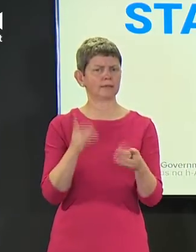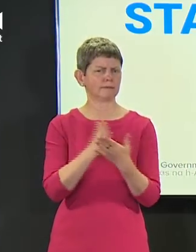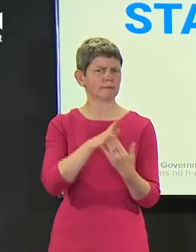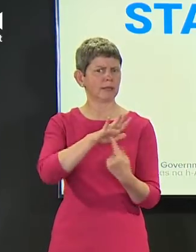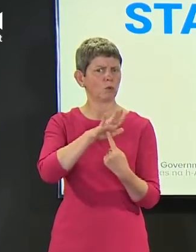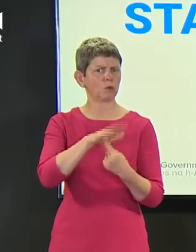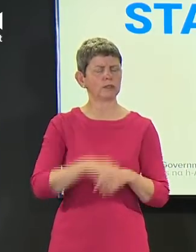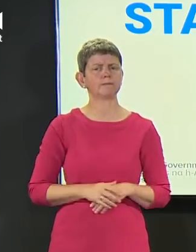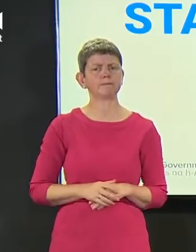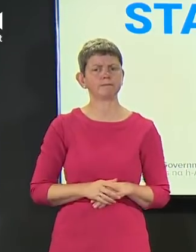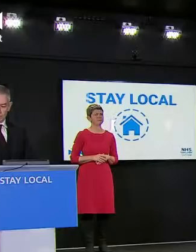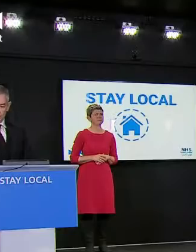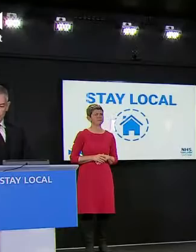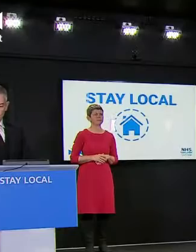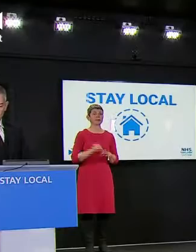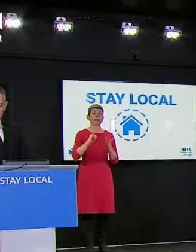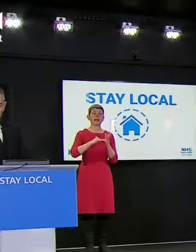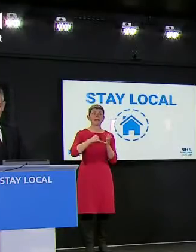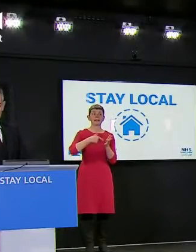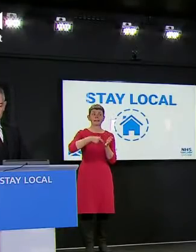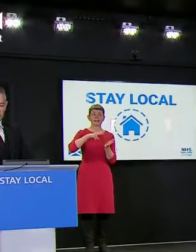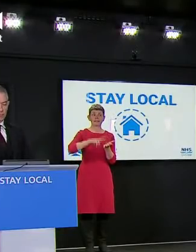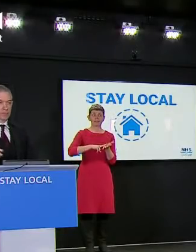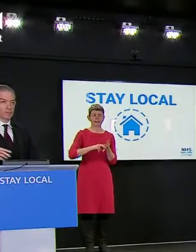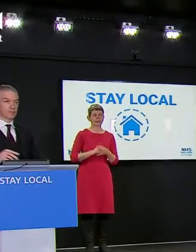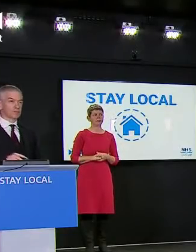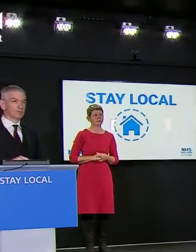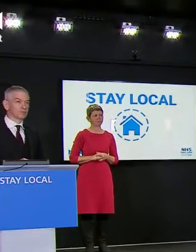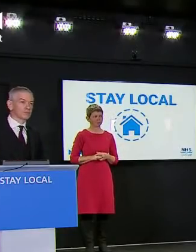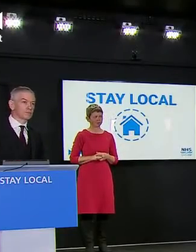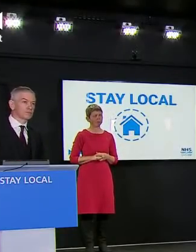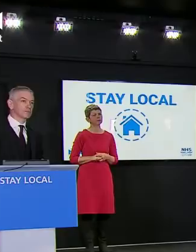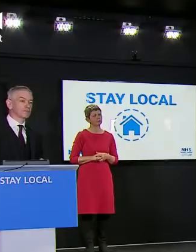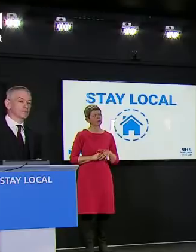afternoon first minister with the easing of the restrictions you've announced there